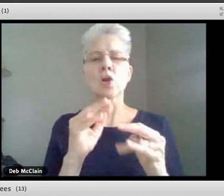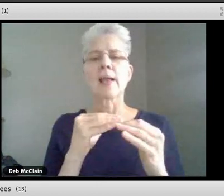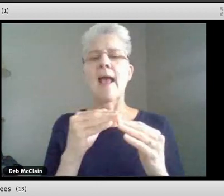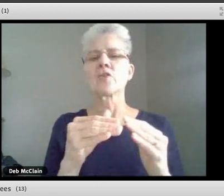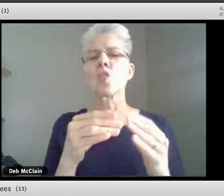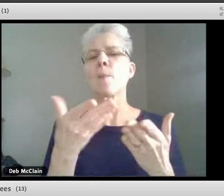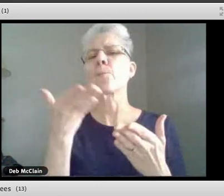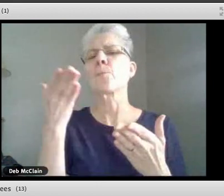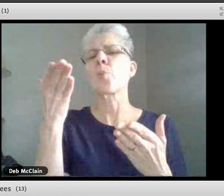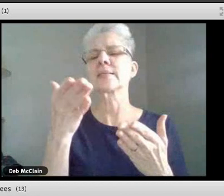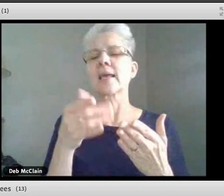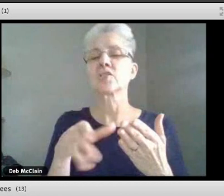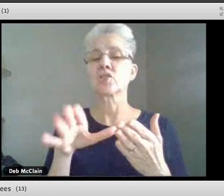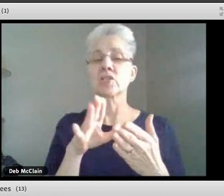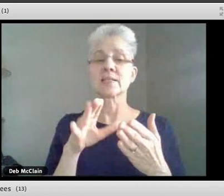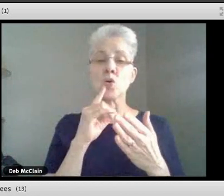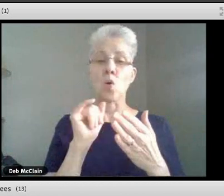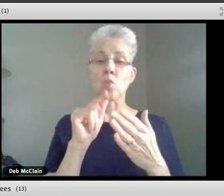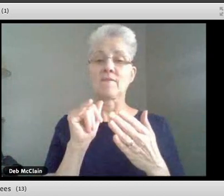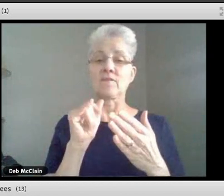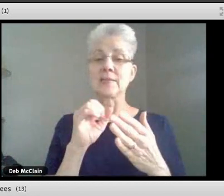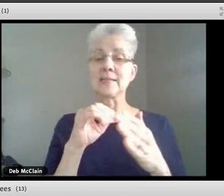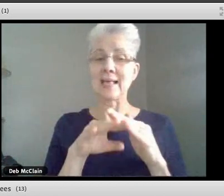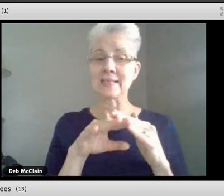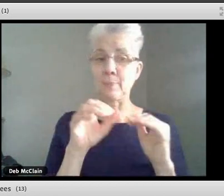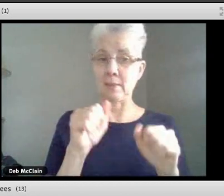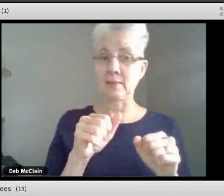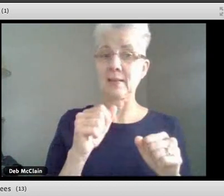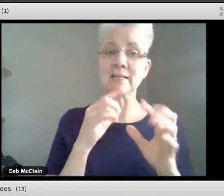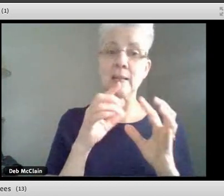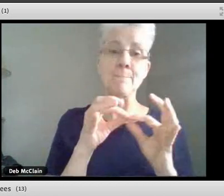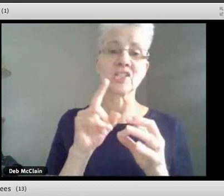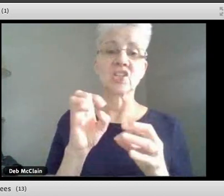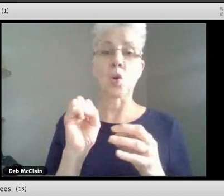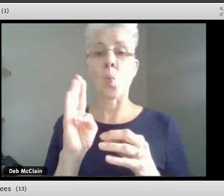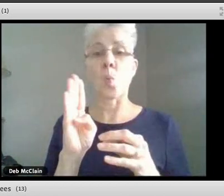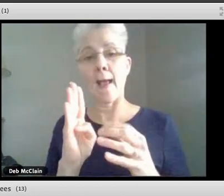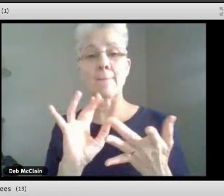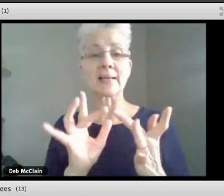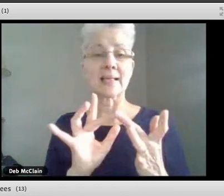Does it mention web or web-accessible resources at all? And that's important.